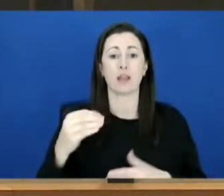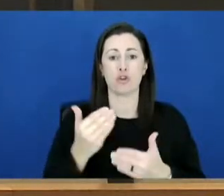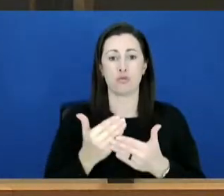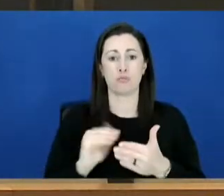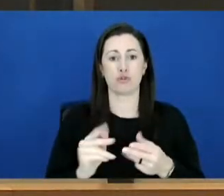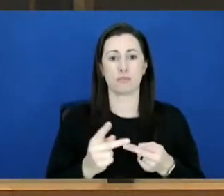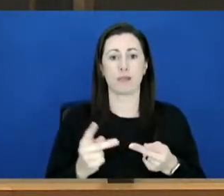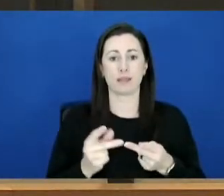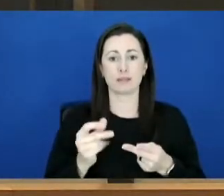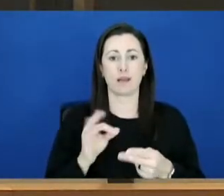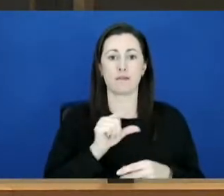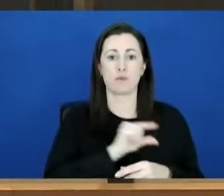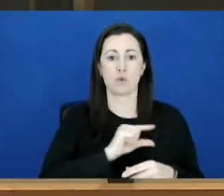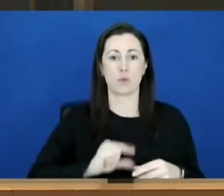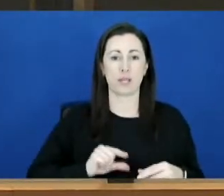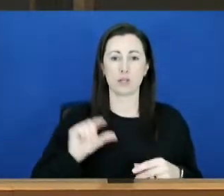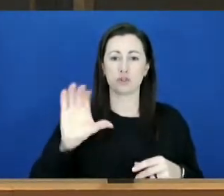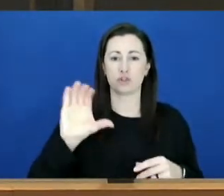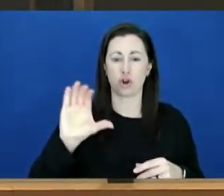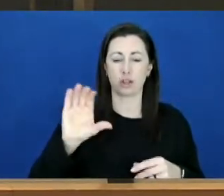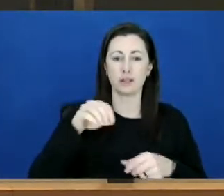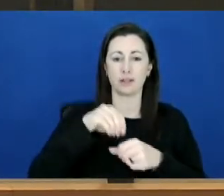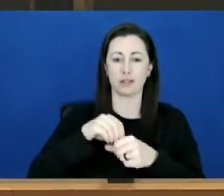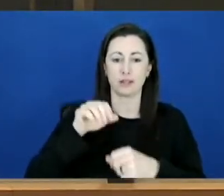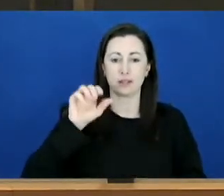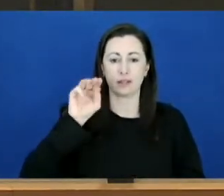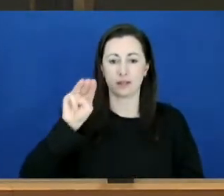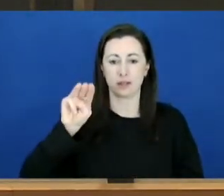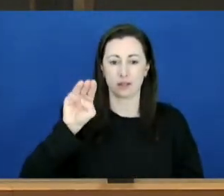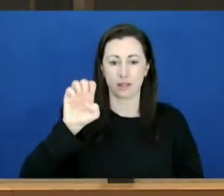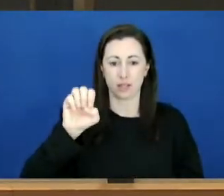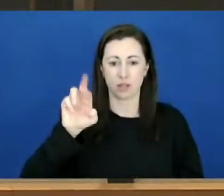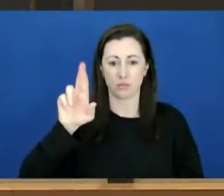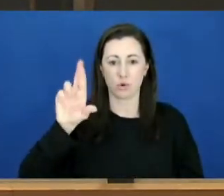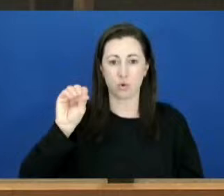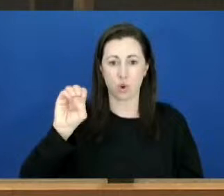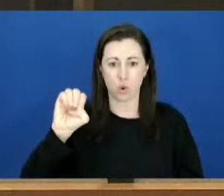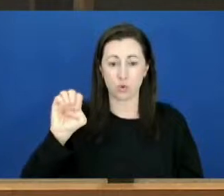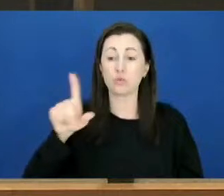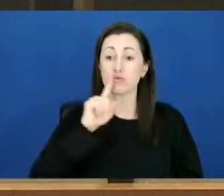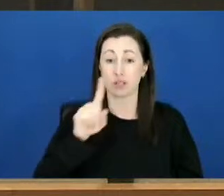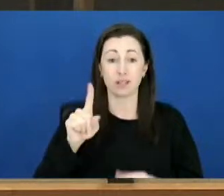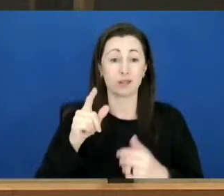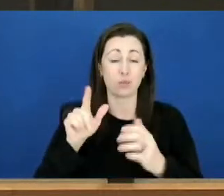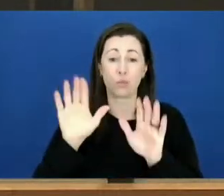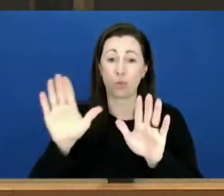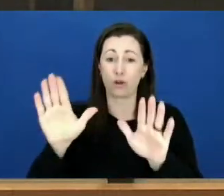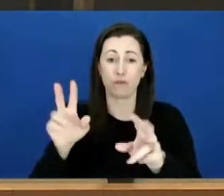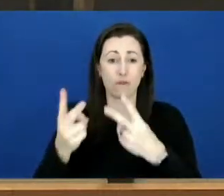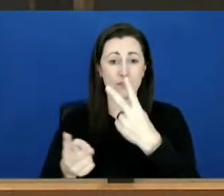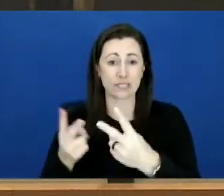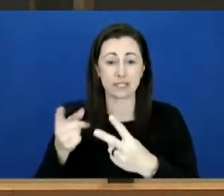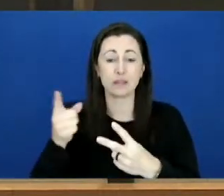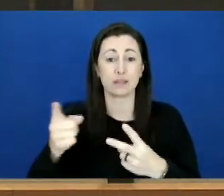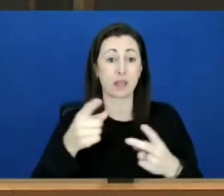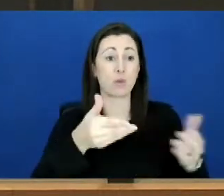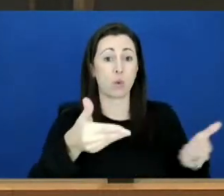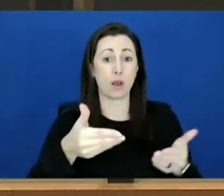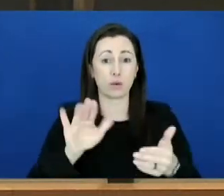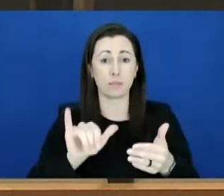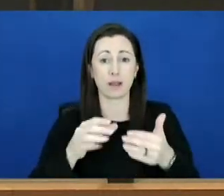UNIVERSITIES, PALACES AND THE